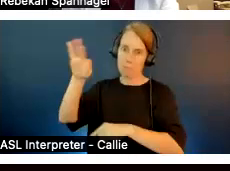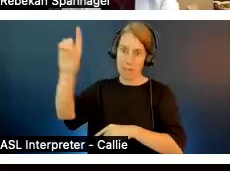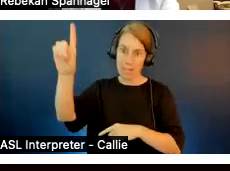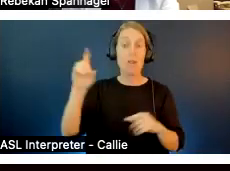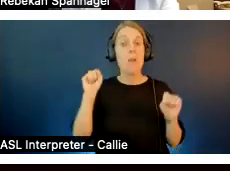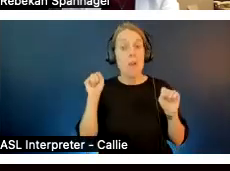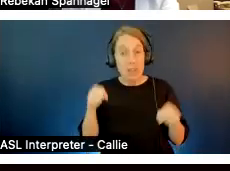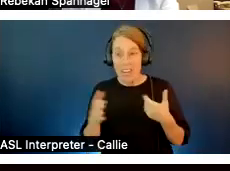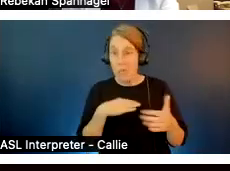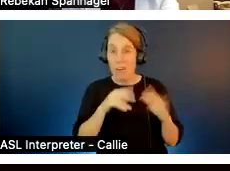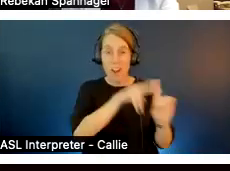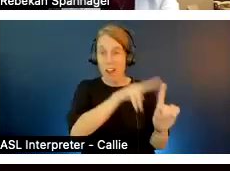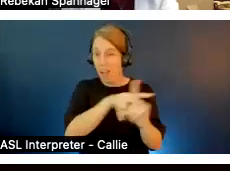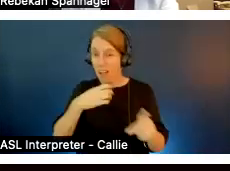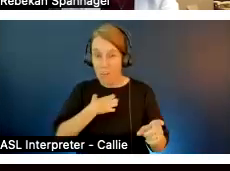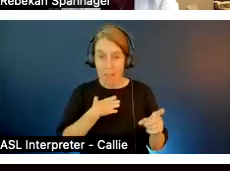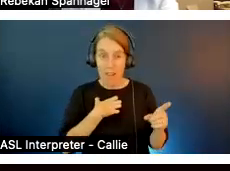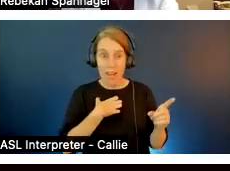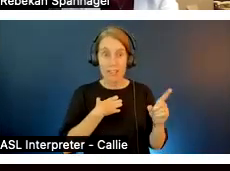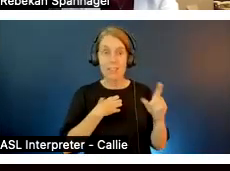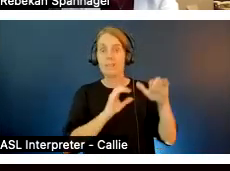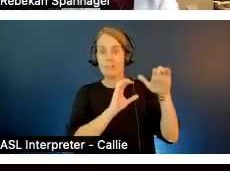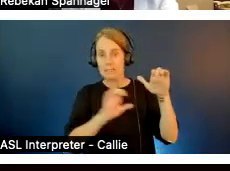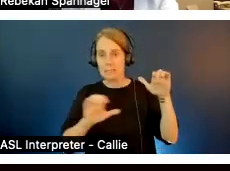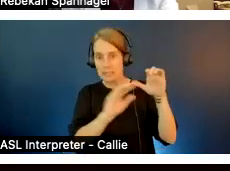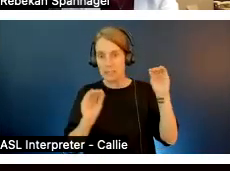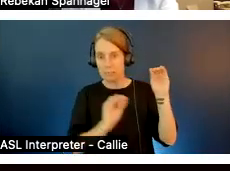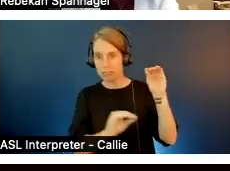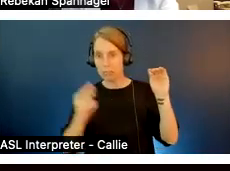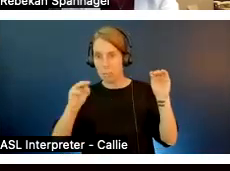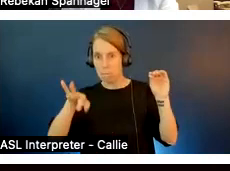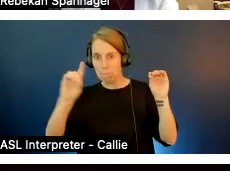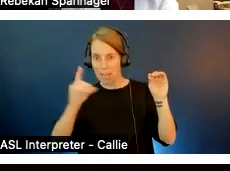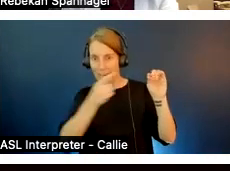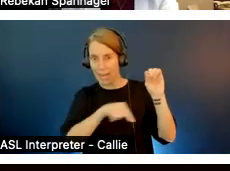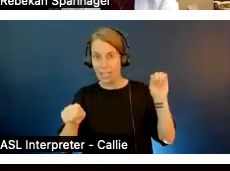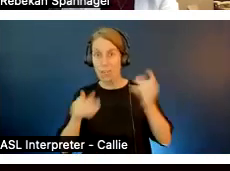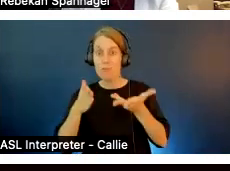your service coordinator about which way where your service is coming from are they coming from